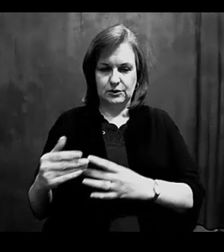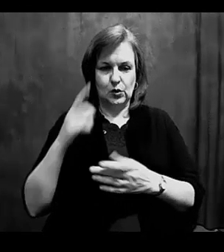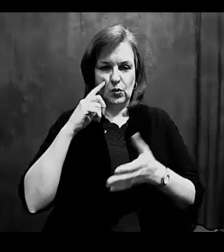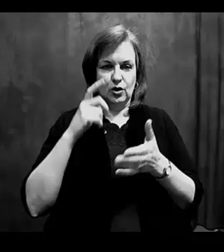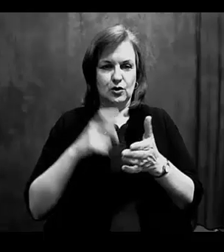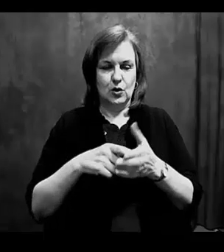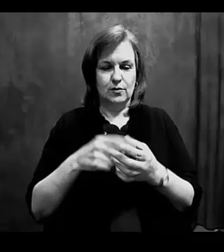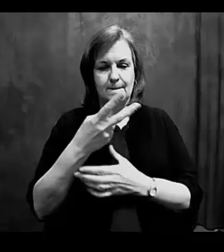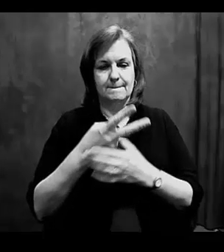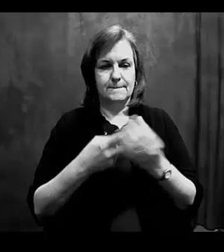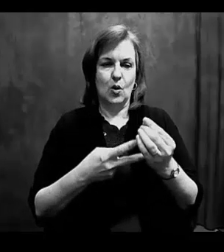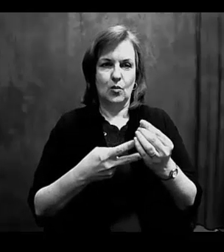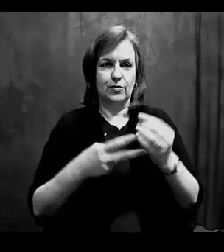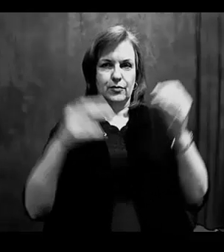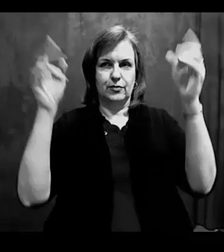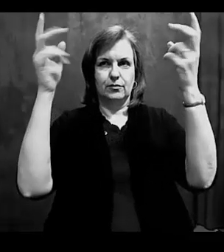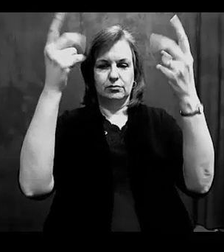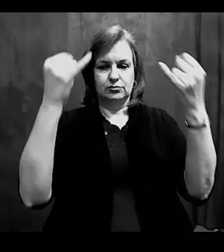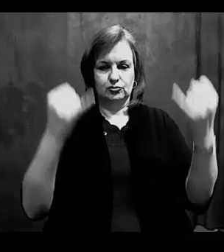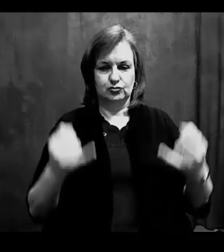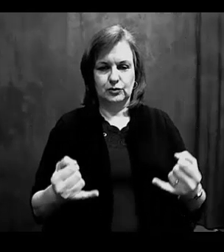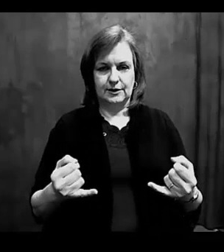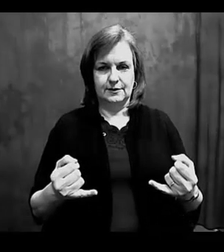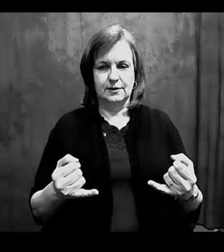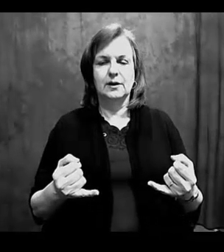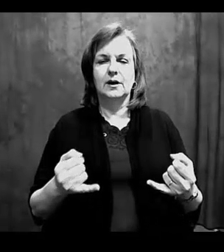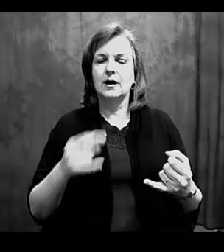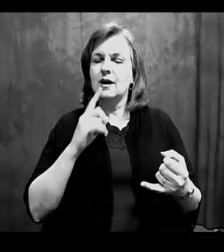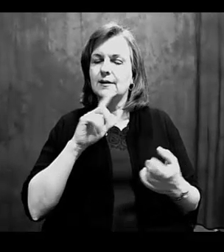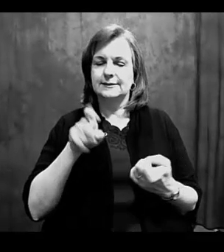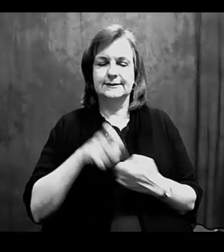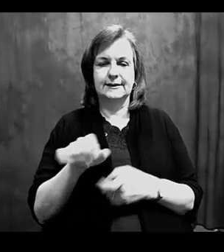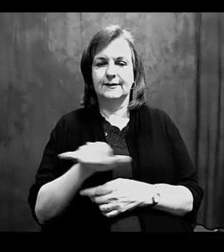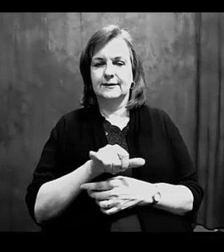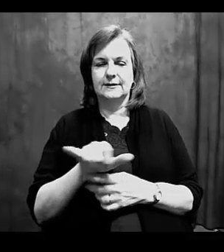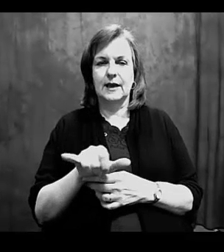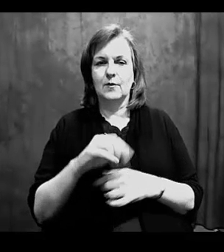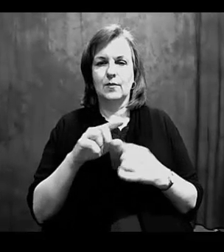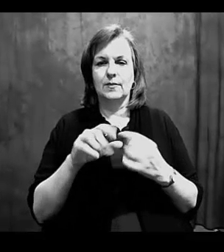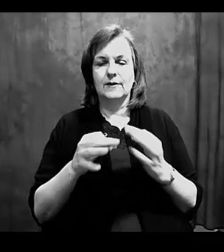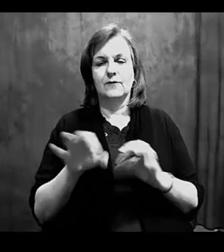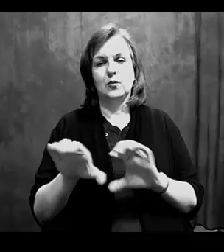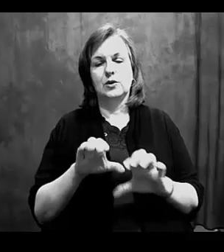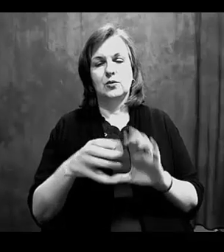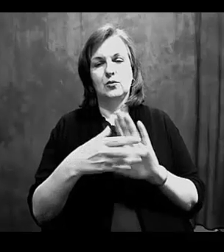putting these back together you notice these two strands should be identical based on